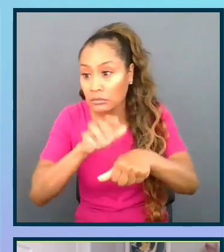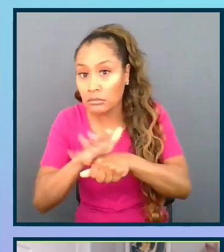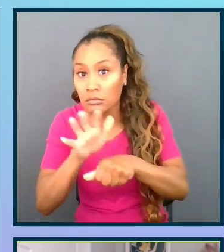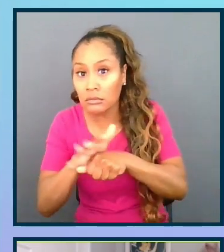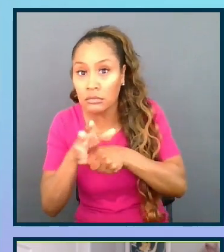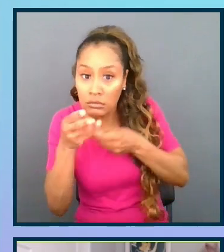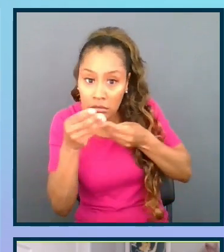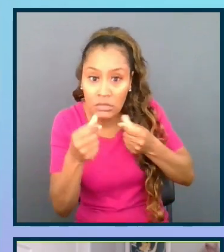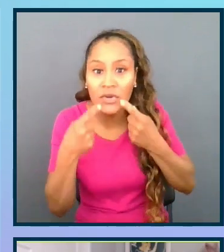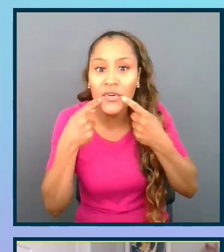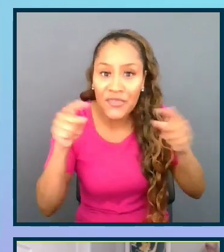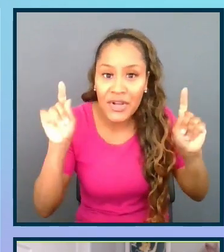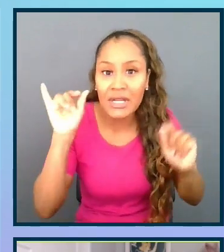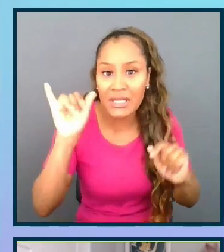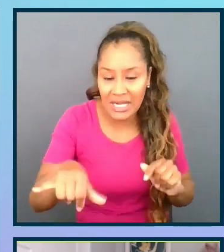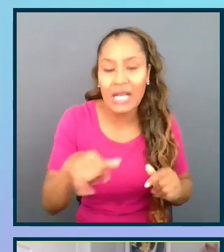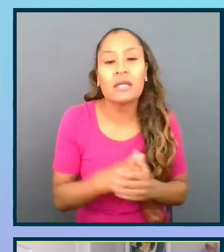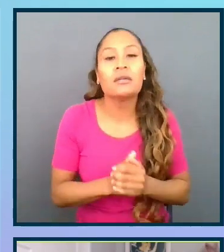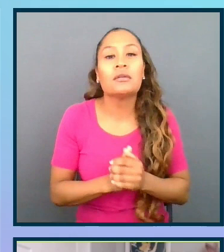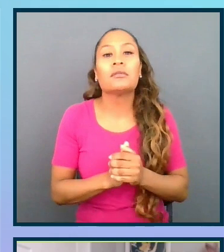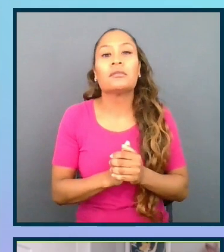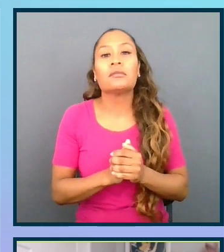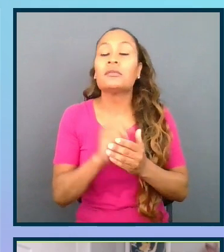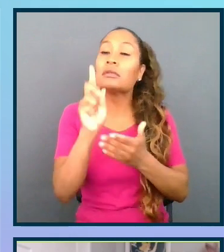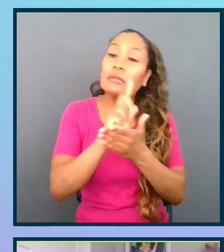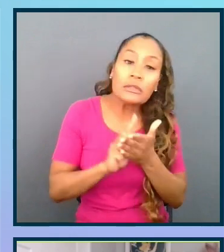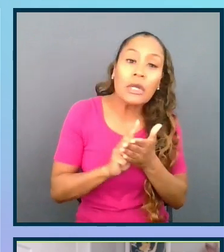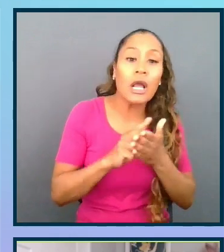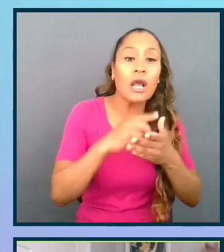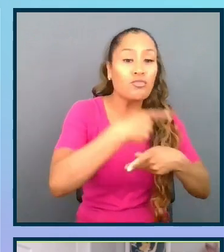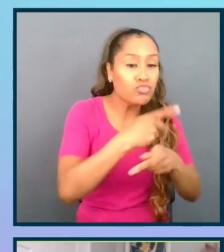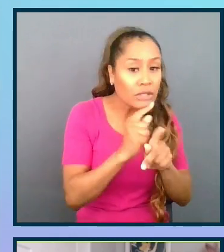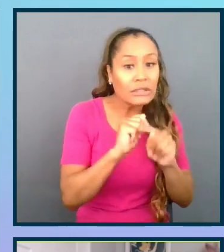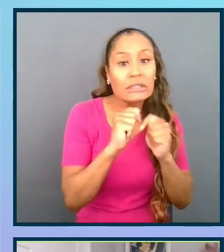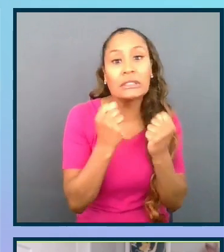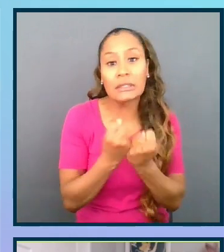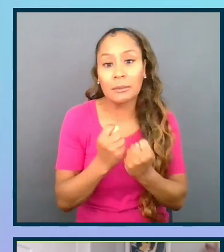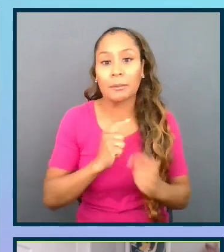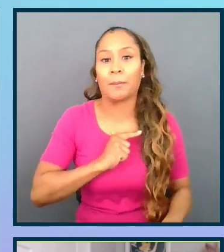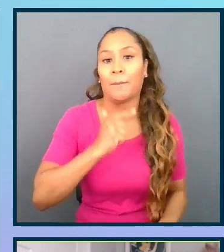Designers and product teams must help bake accessibility into a product life cycle,